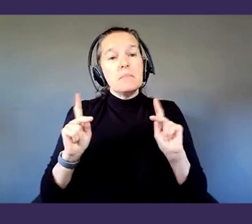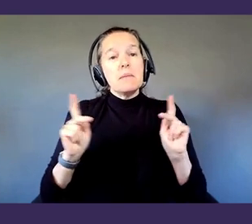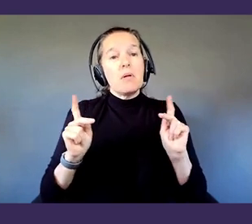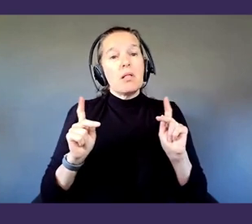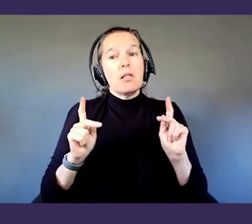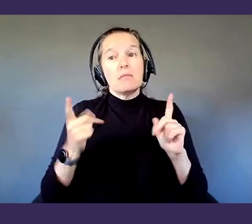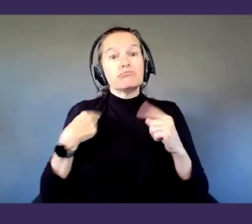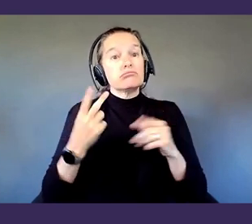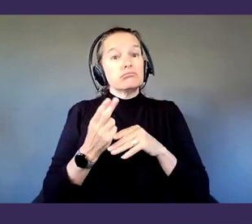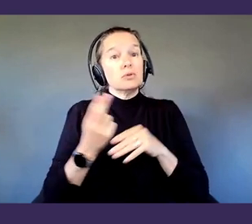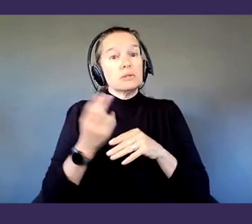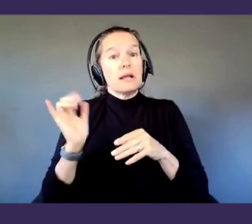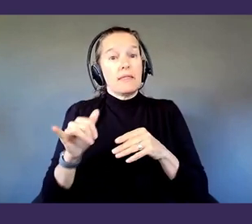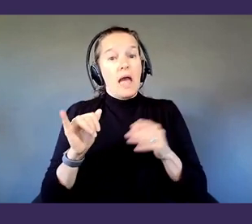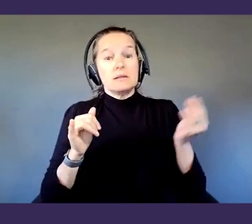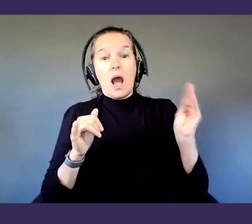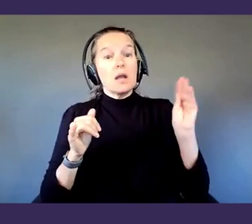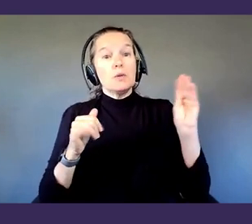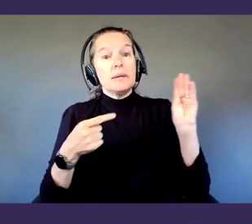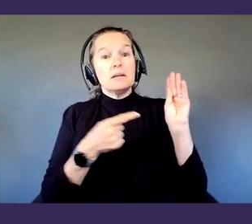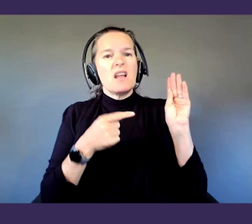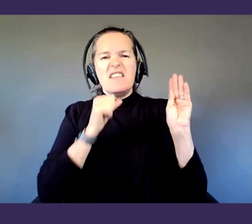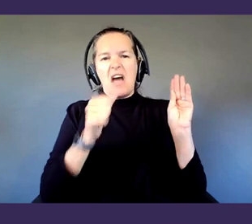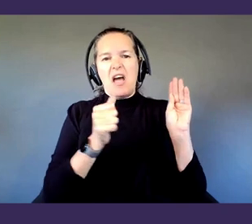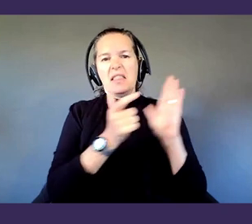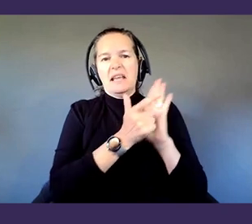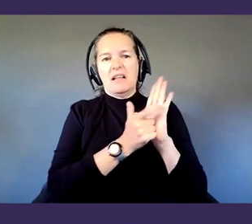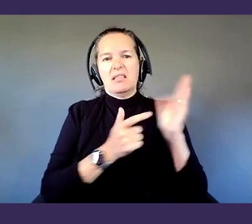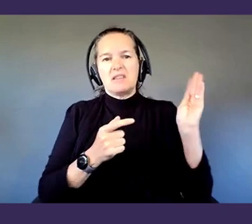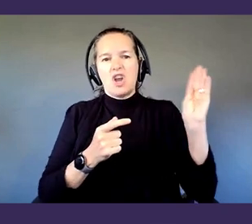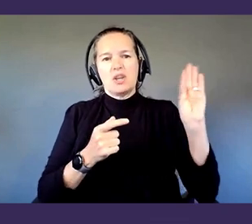as a non-legal document, you know, for some time now,